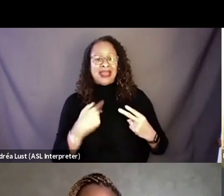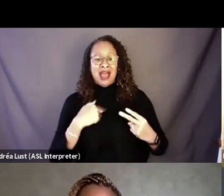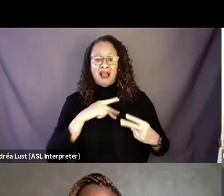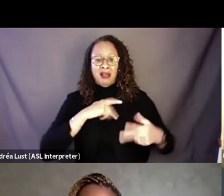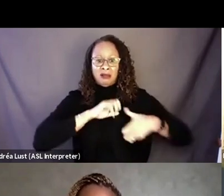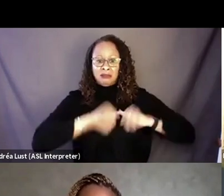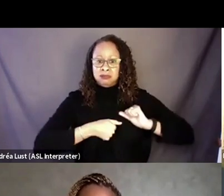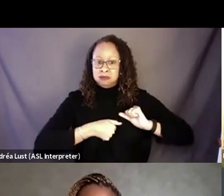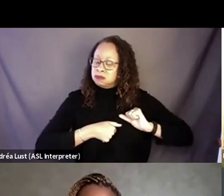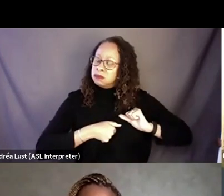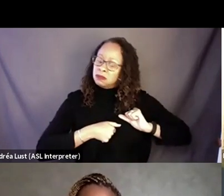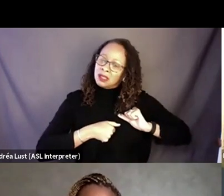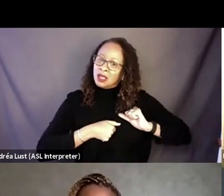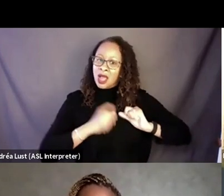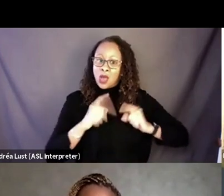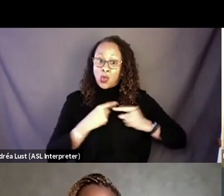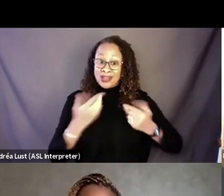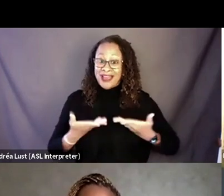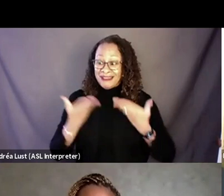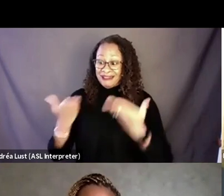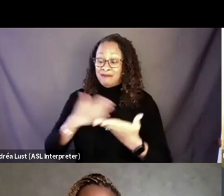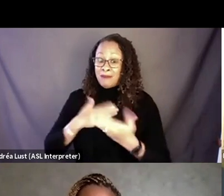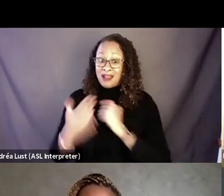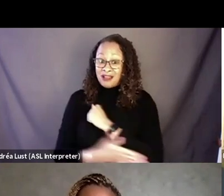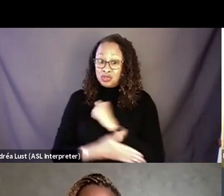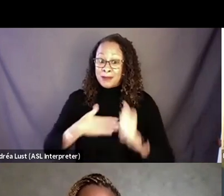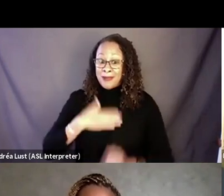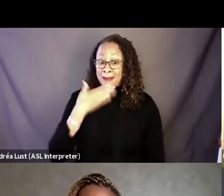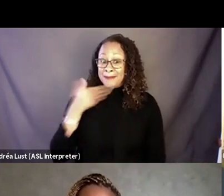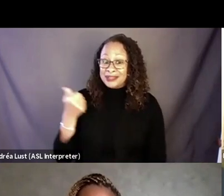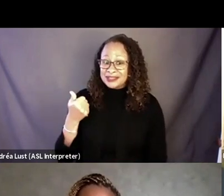because when they give my country my best, I gave my family